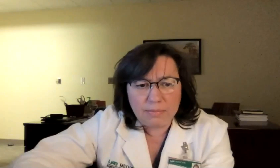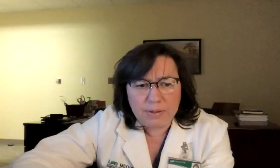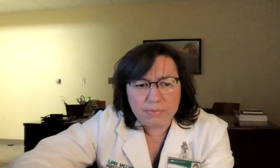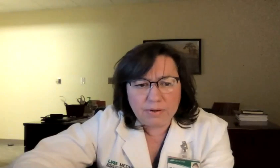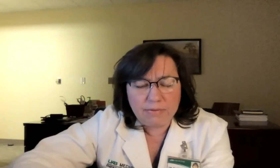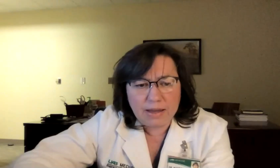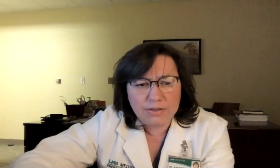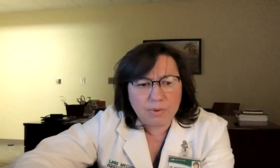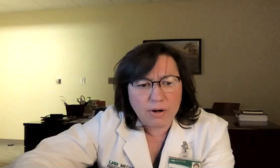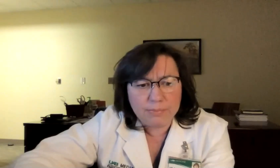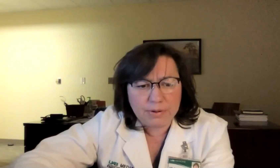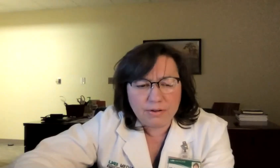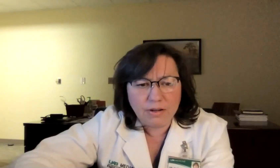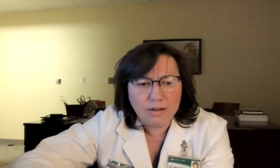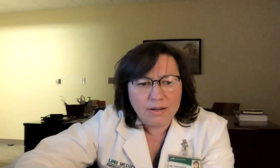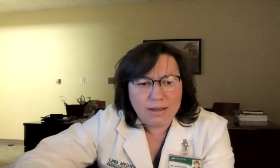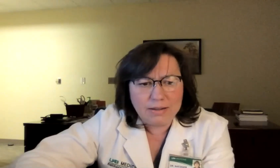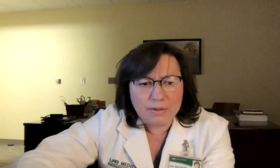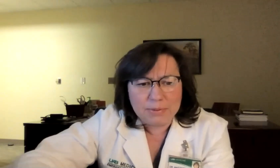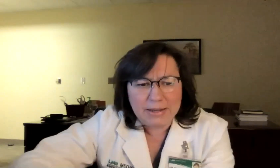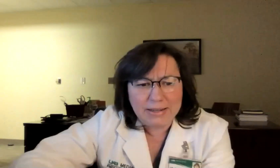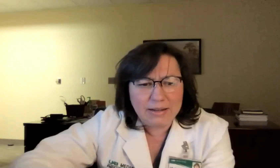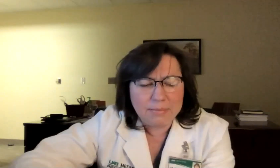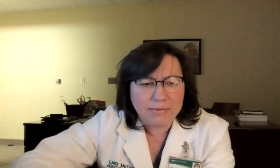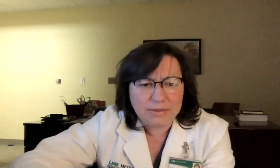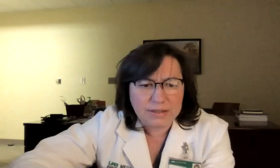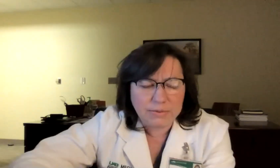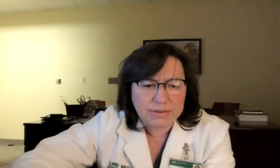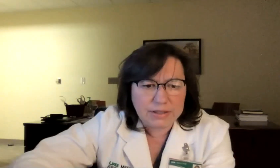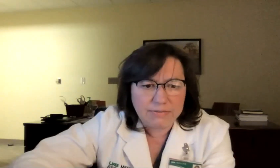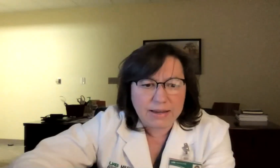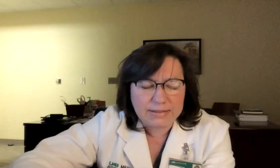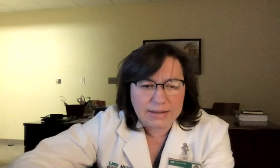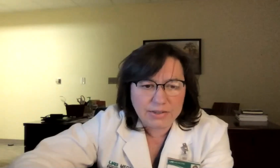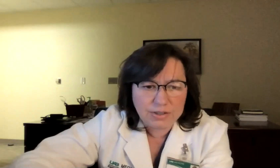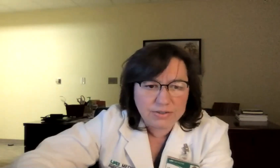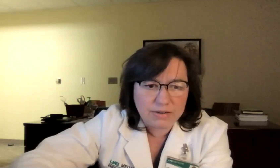people have had some heartburn and and complaining about the sequencing of vaccinations and i've